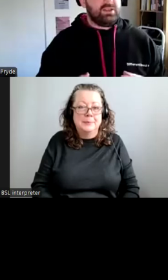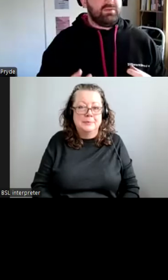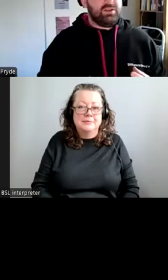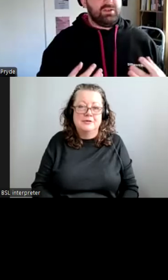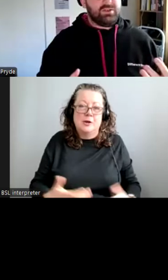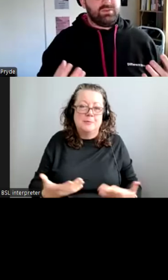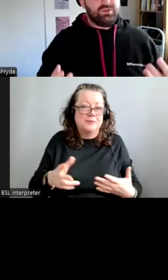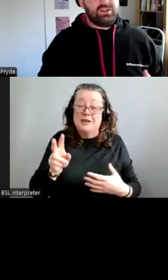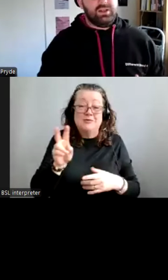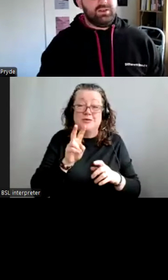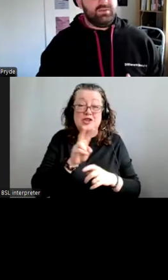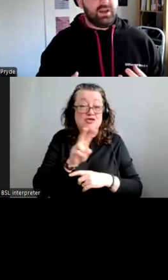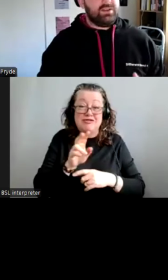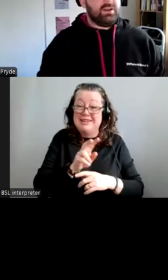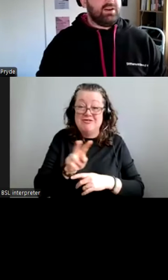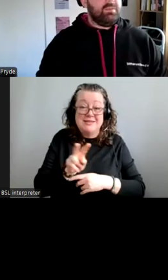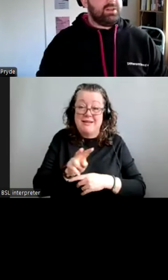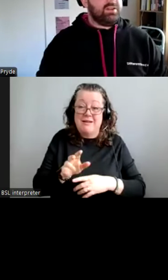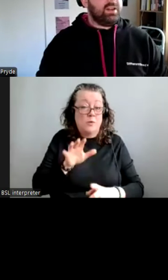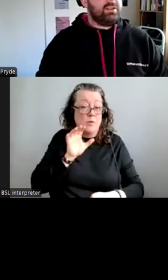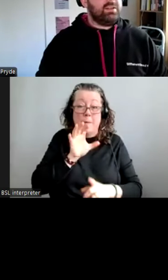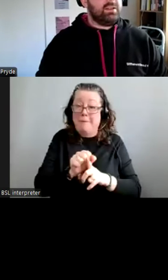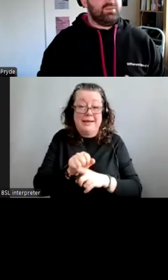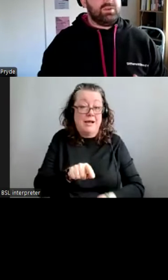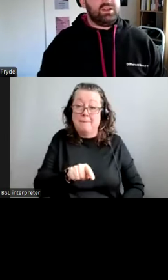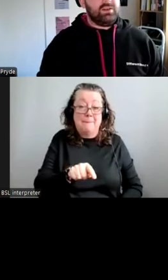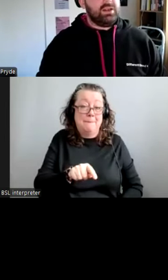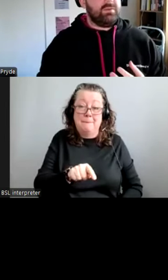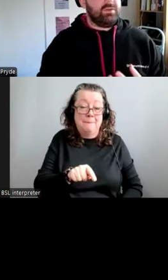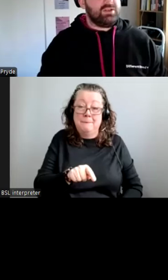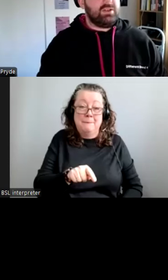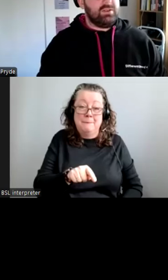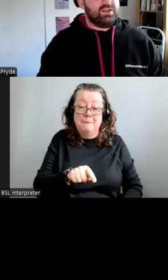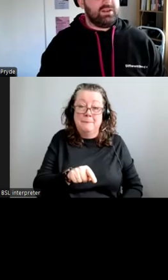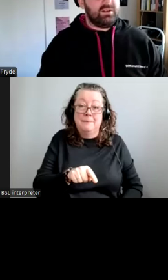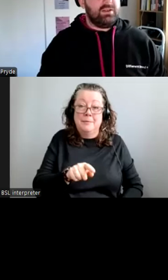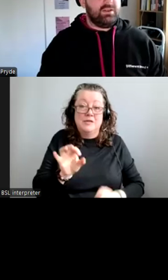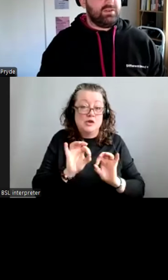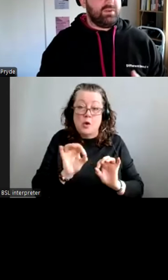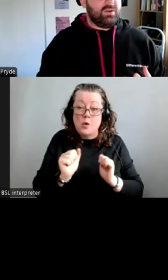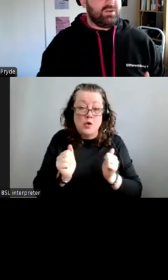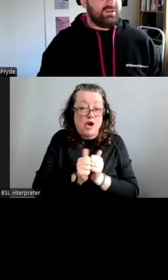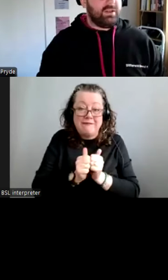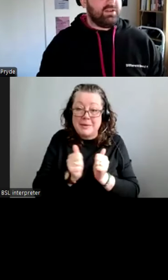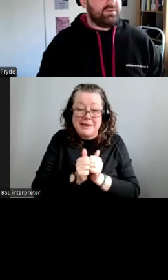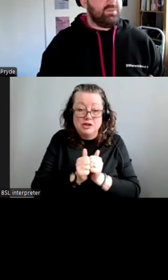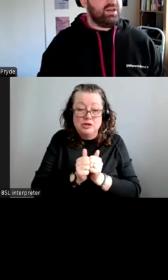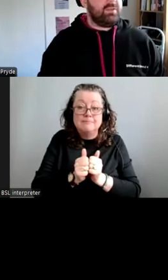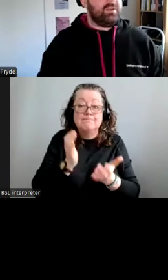the screen reader user will just hear add to cart button clicked, and then they won't hear any confirmation content or feedback